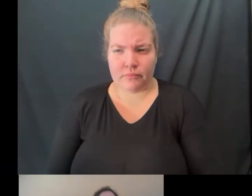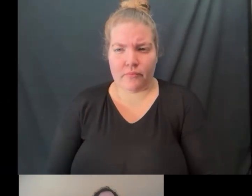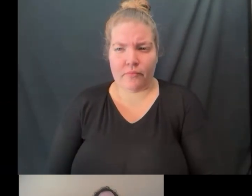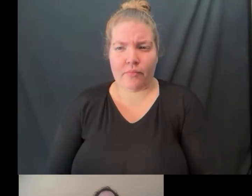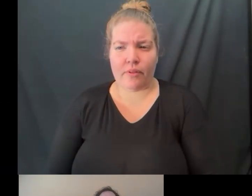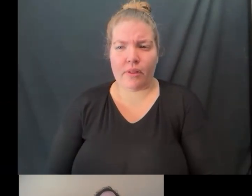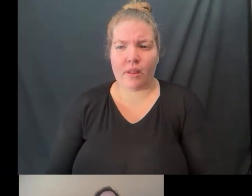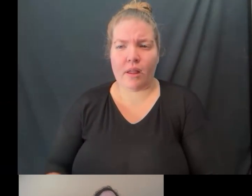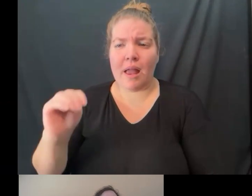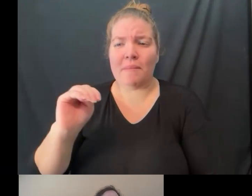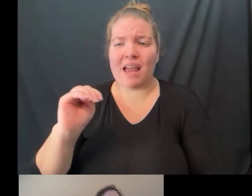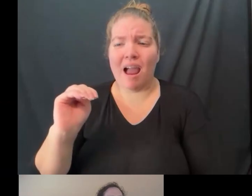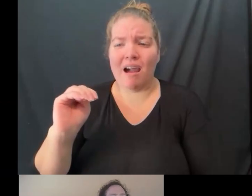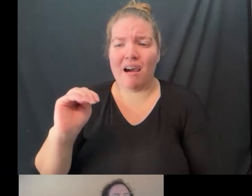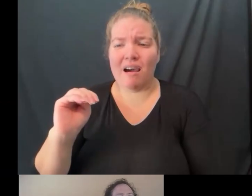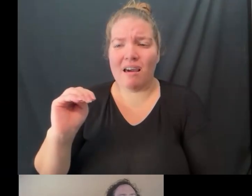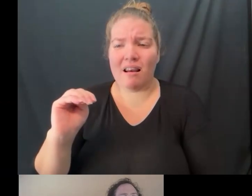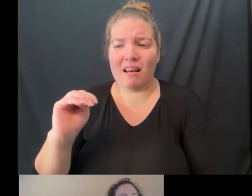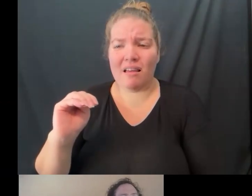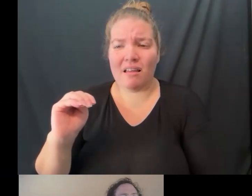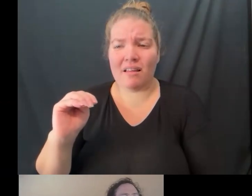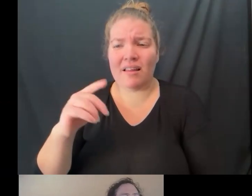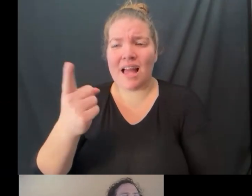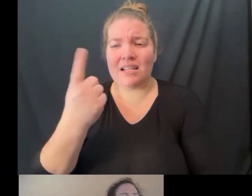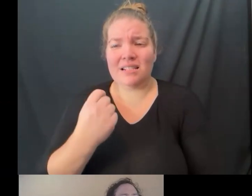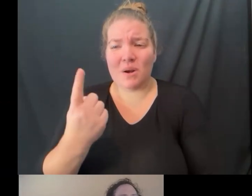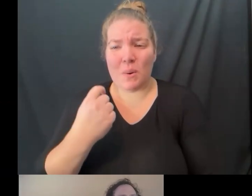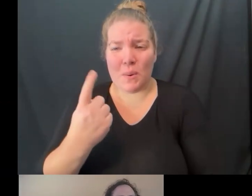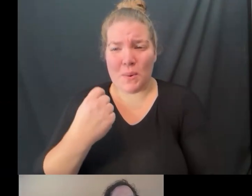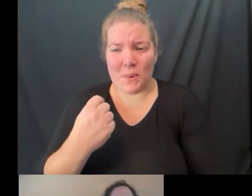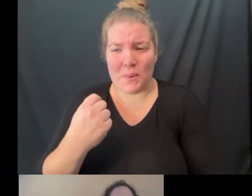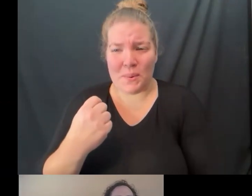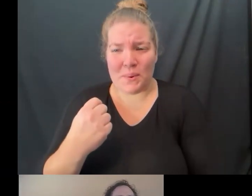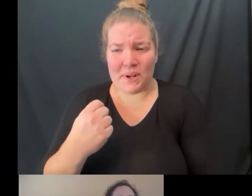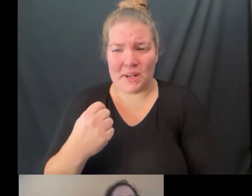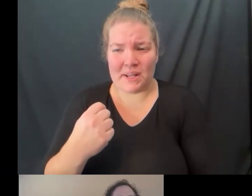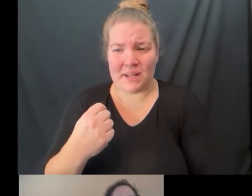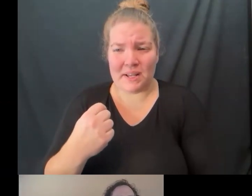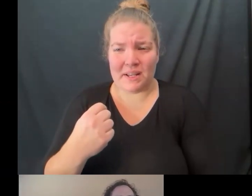Or you could also ask ESDC. Michael Young-- hey, Michael--